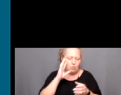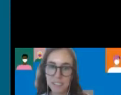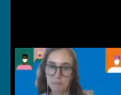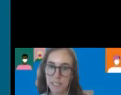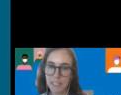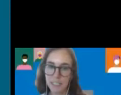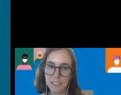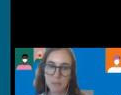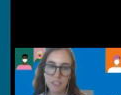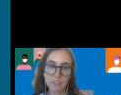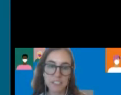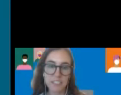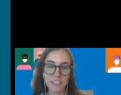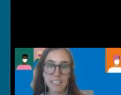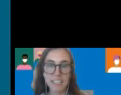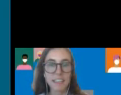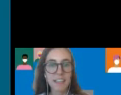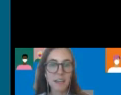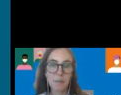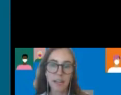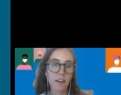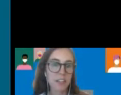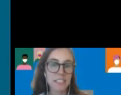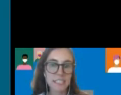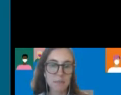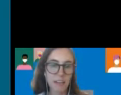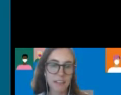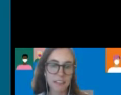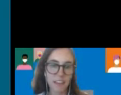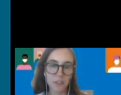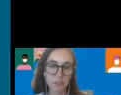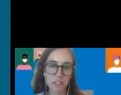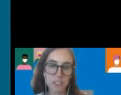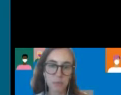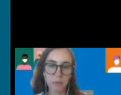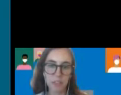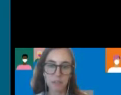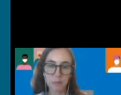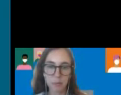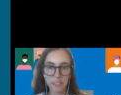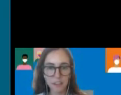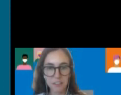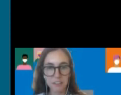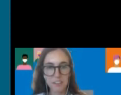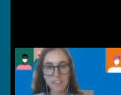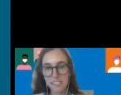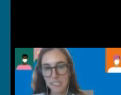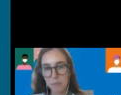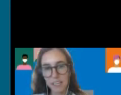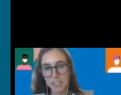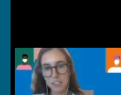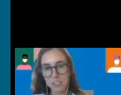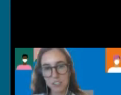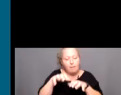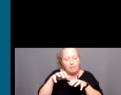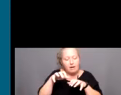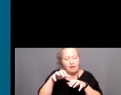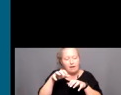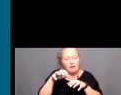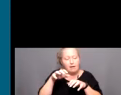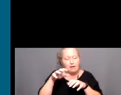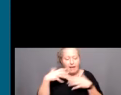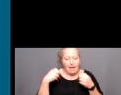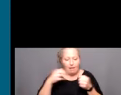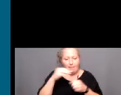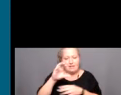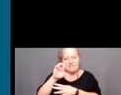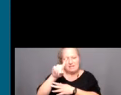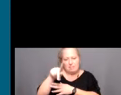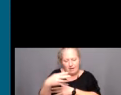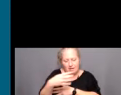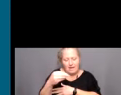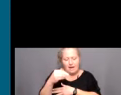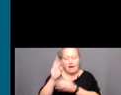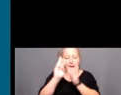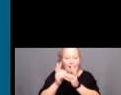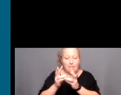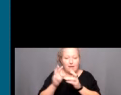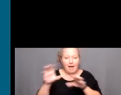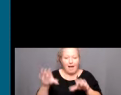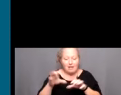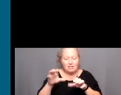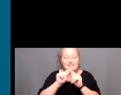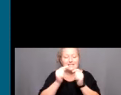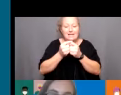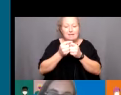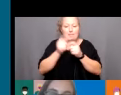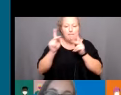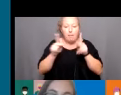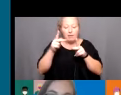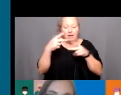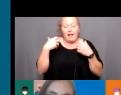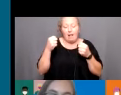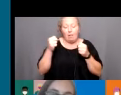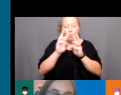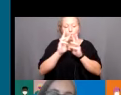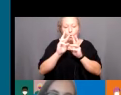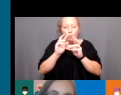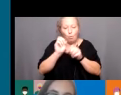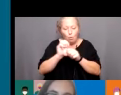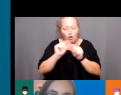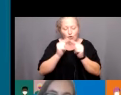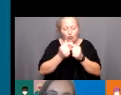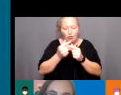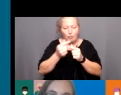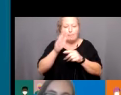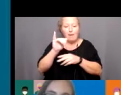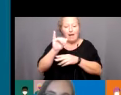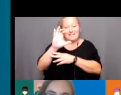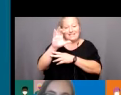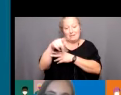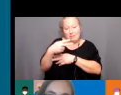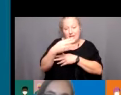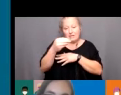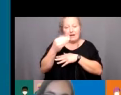Today's meeting is being facilitated by our team at the California Department of Public Health, Cdph and the Climate Action Team Public Health Work Group is usually co-ed by Cdph and the California.